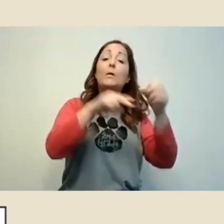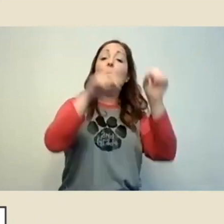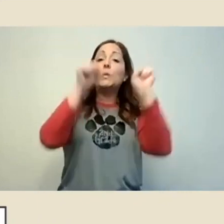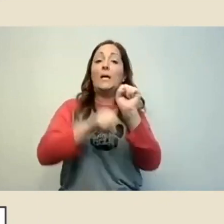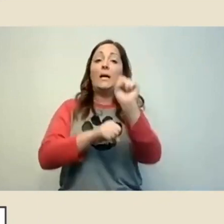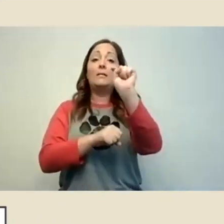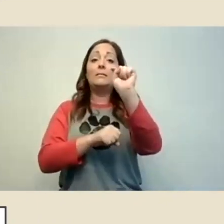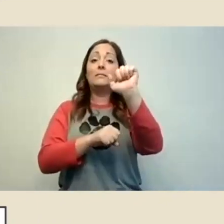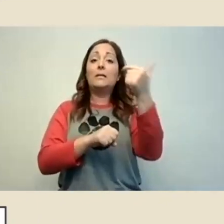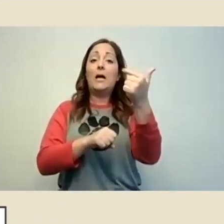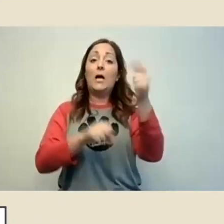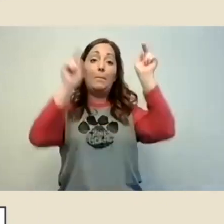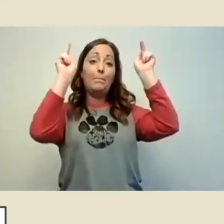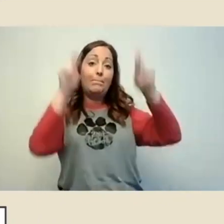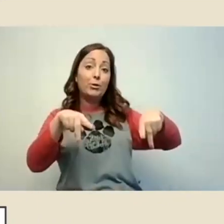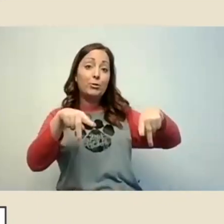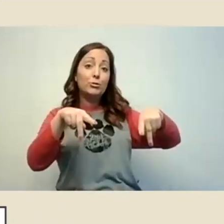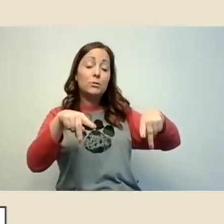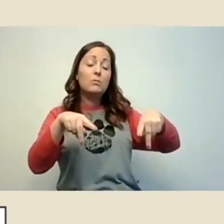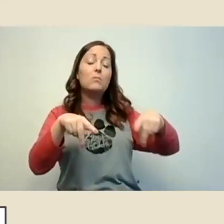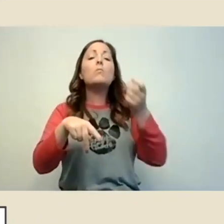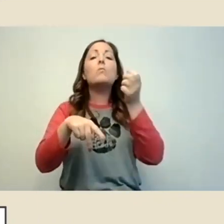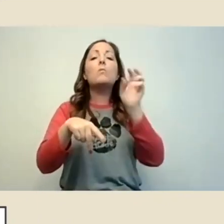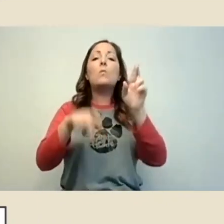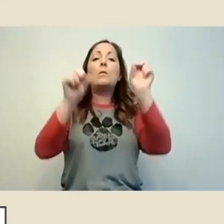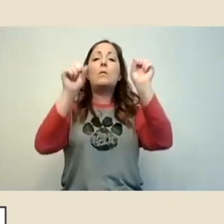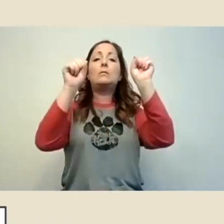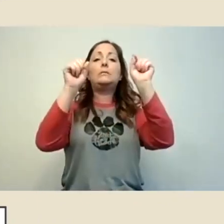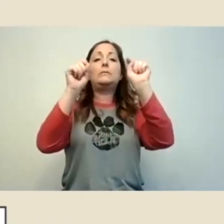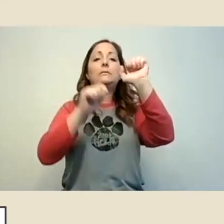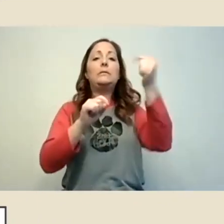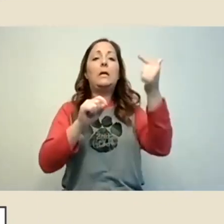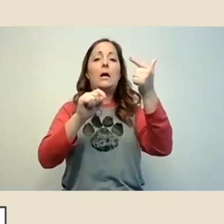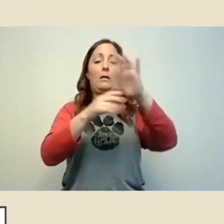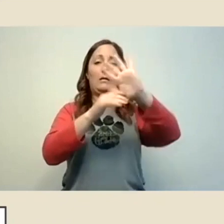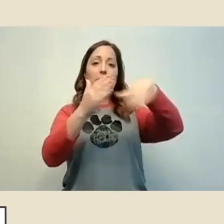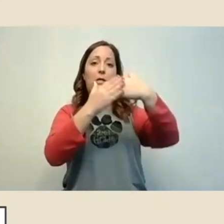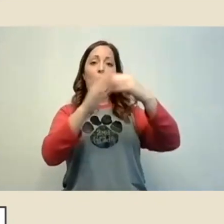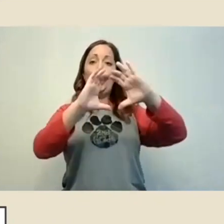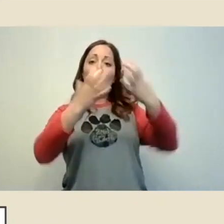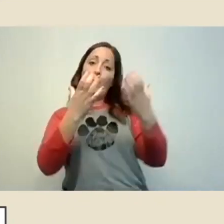where you use the @ sign and then type somebody's name to tag a person.